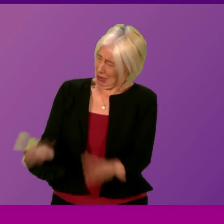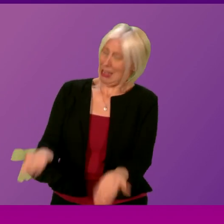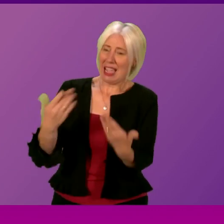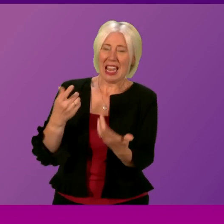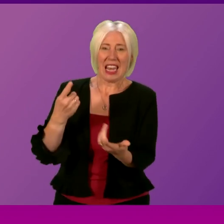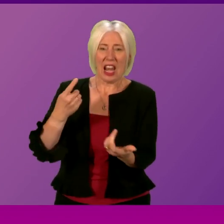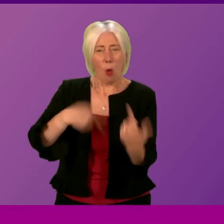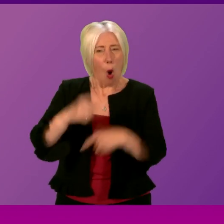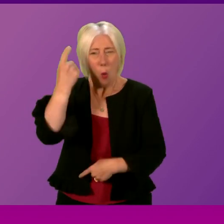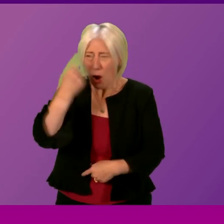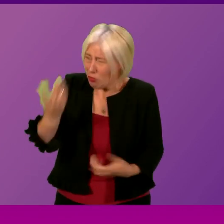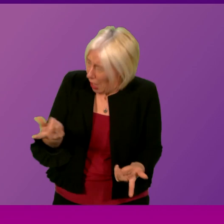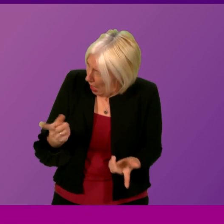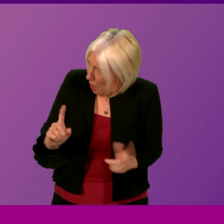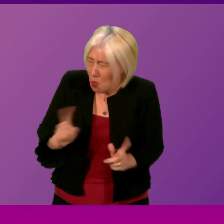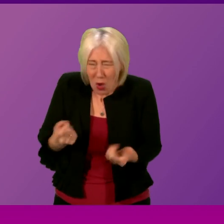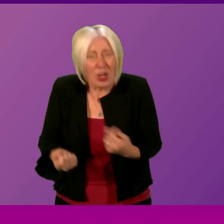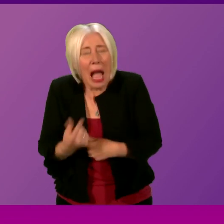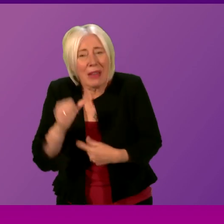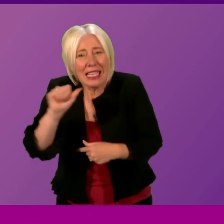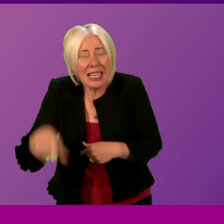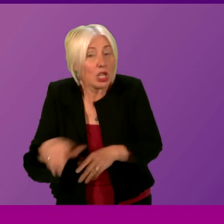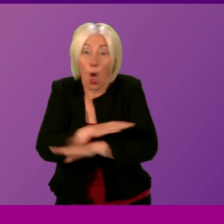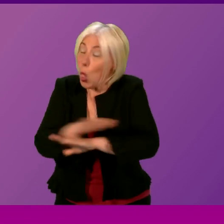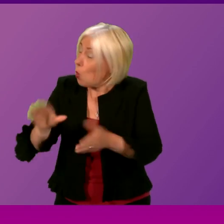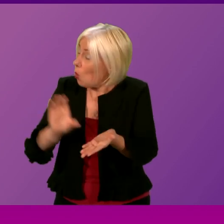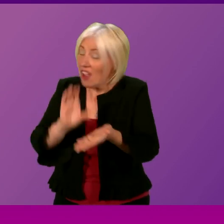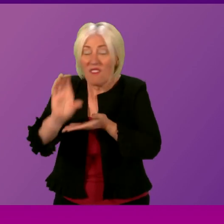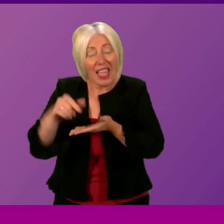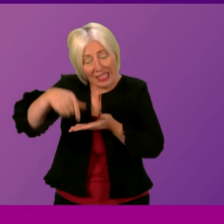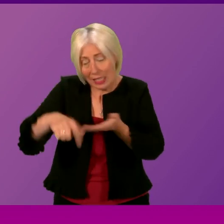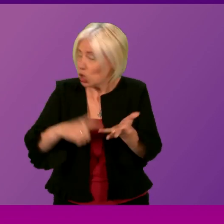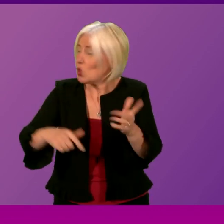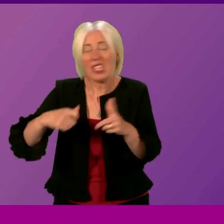wondering. And I tell you what, they won’t be investing in the UK. It’s a disaster for